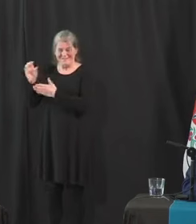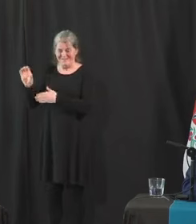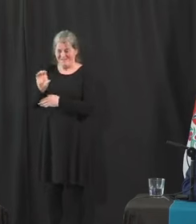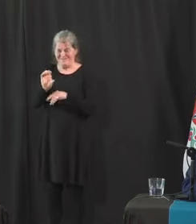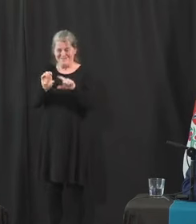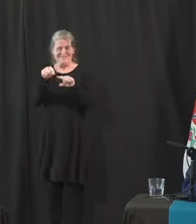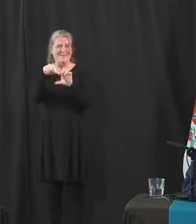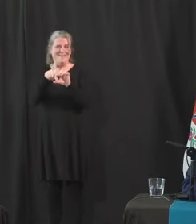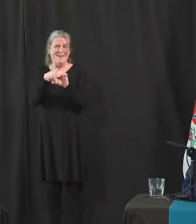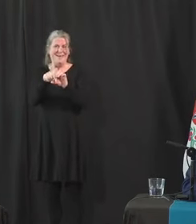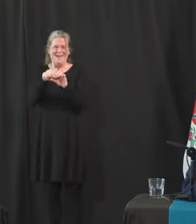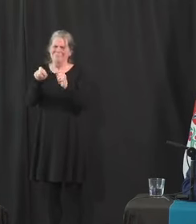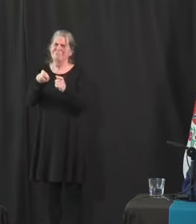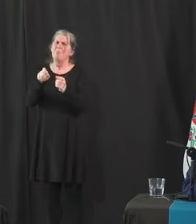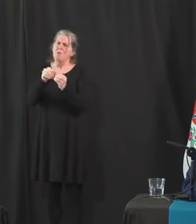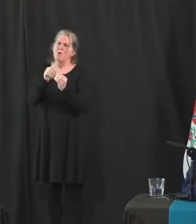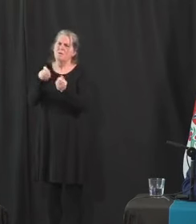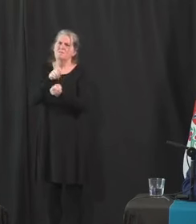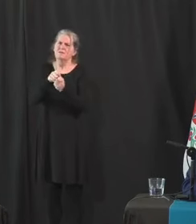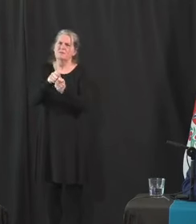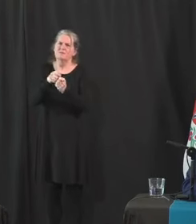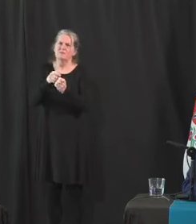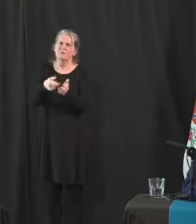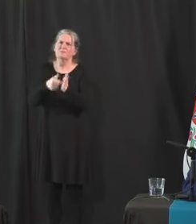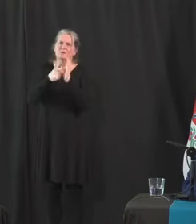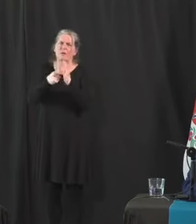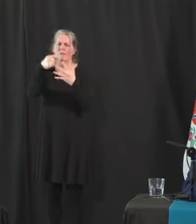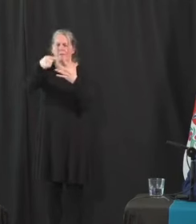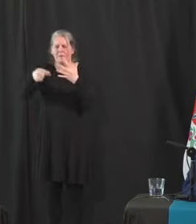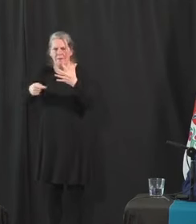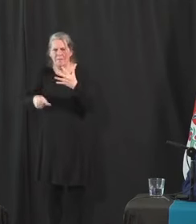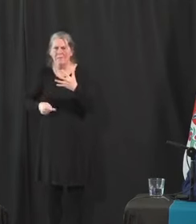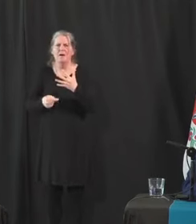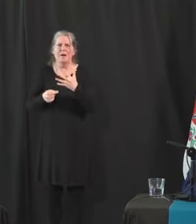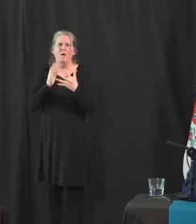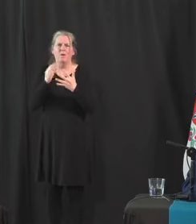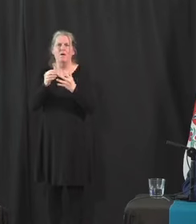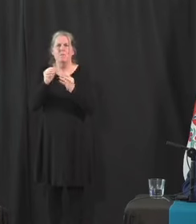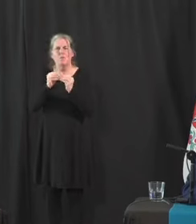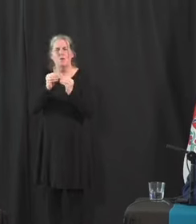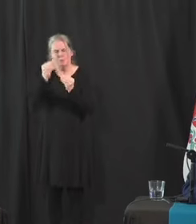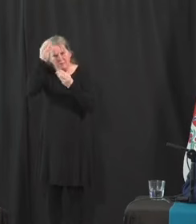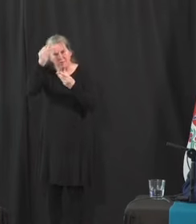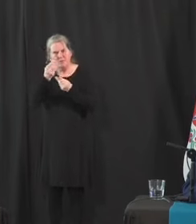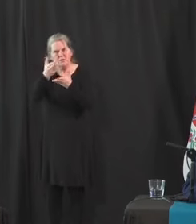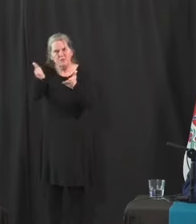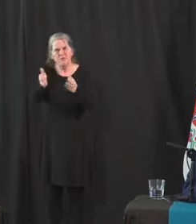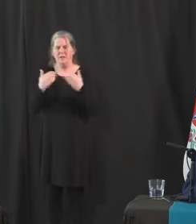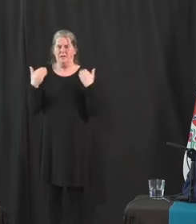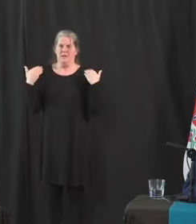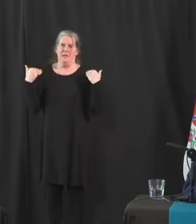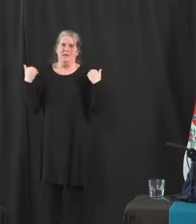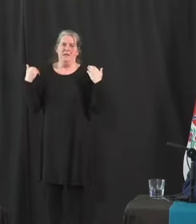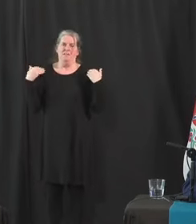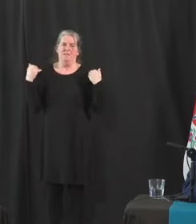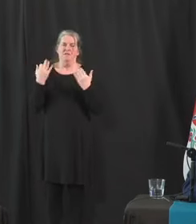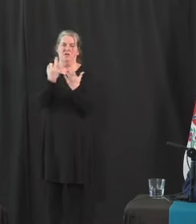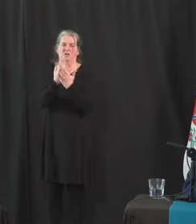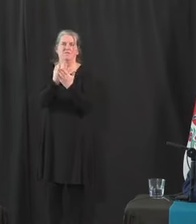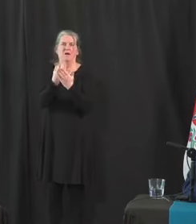THE DETAILS WILL BE COMING SHORTLY. JUST GOT OFF THE PHONE WITH MINISTER OF FINANCE, MINISTER MORNEAU AS WELL. WE WILL BE SHARING THIS